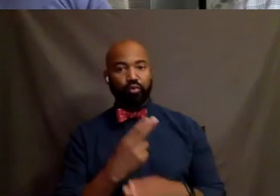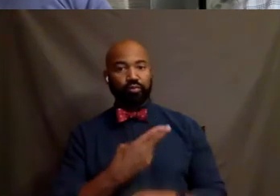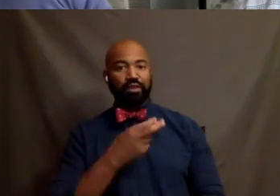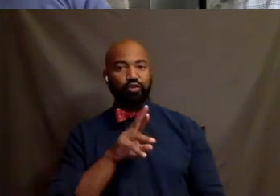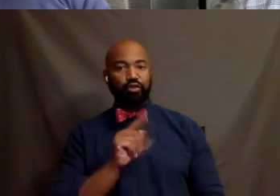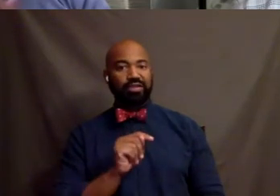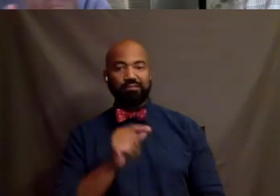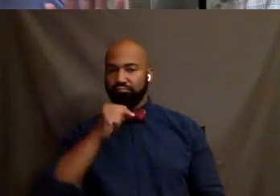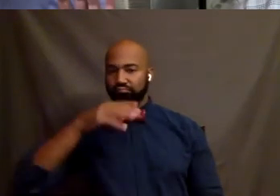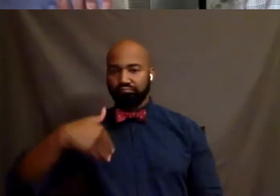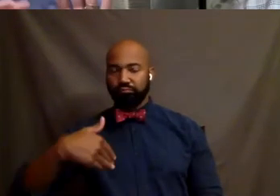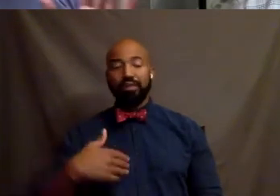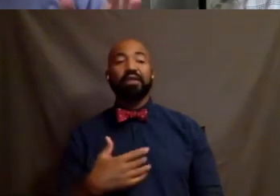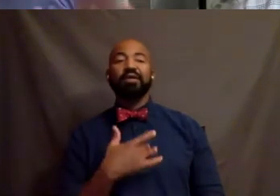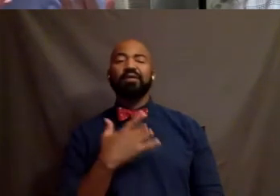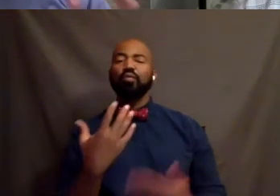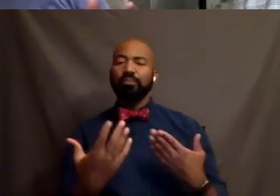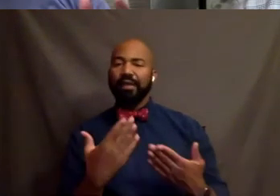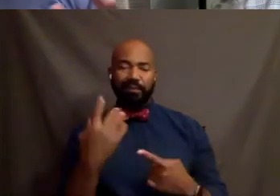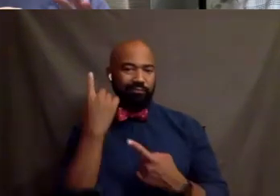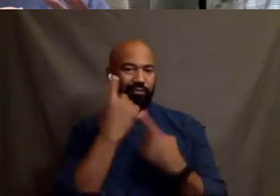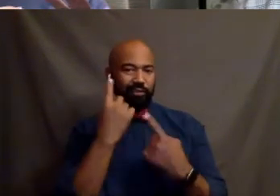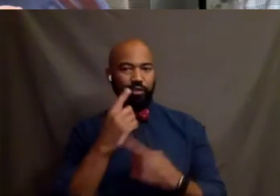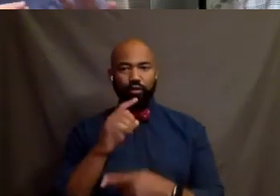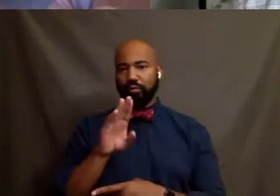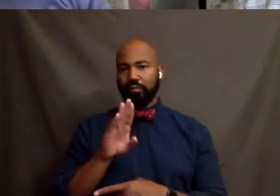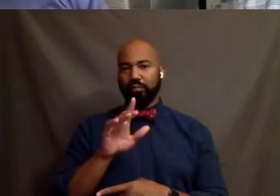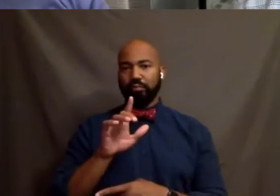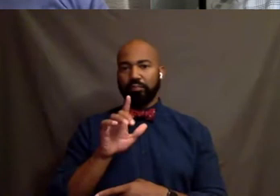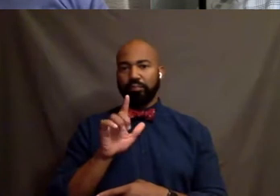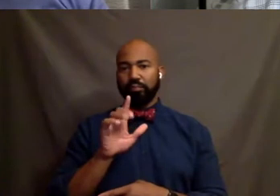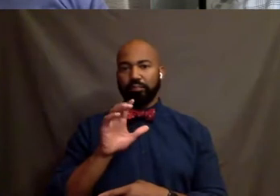and that's a realm of care that I'm not as familiar with I would say.